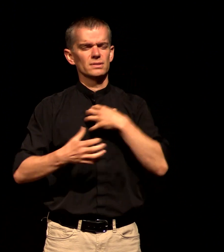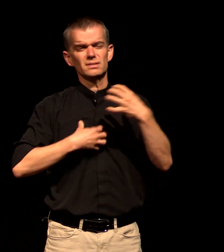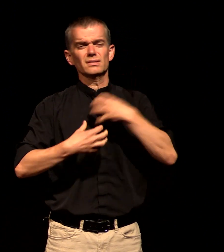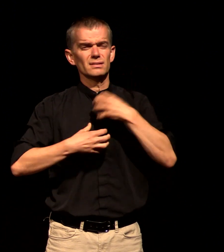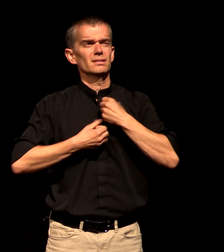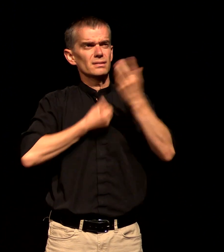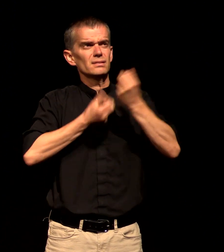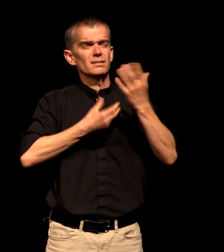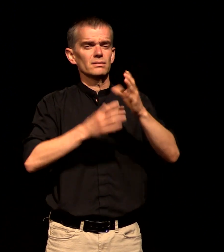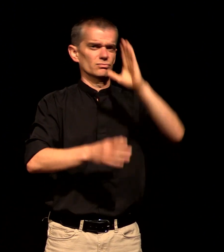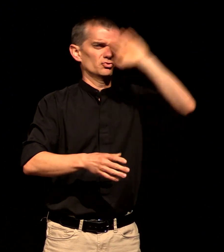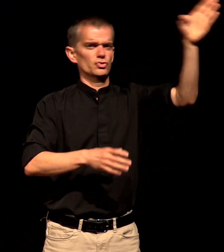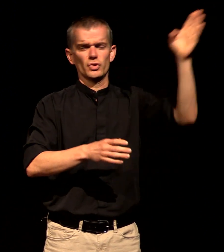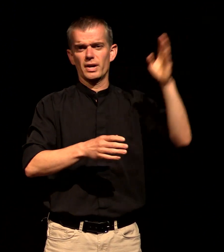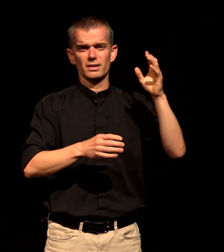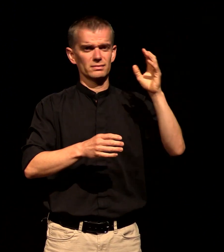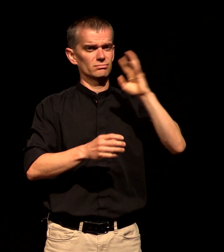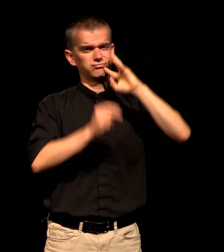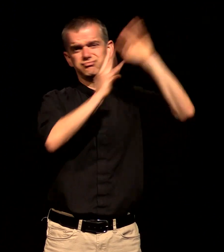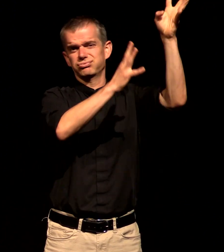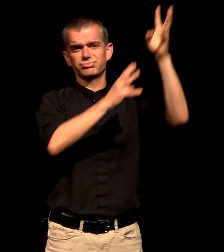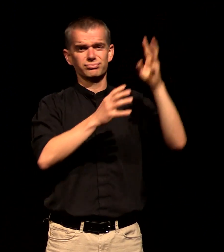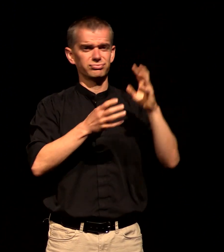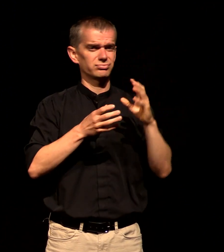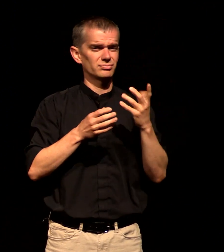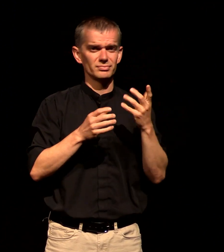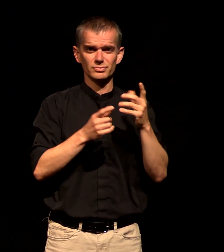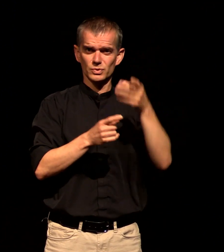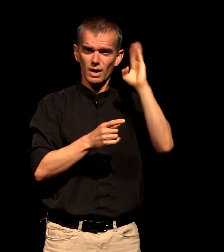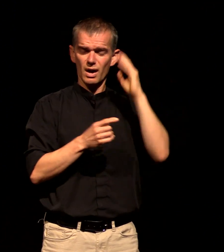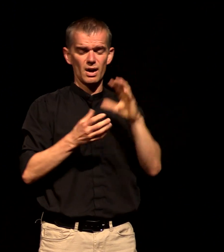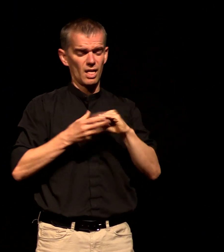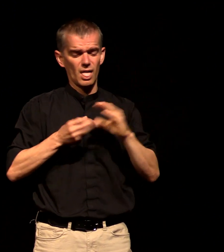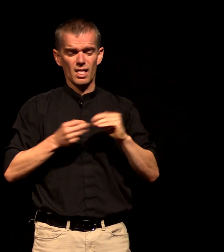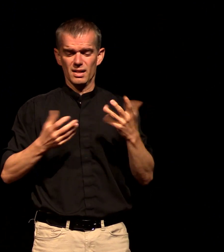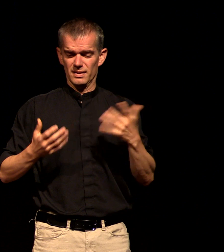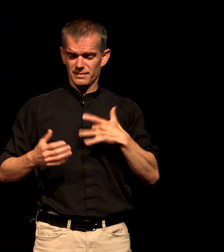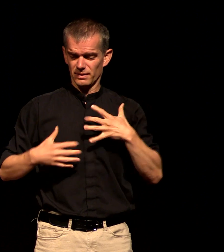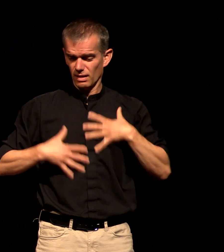heard his unedited complaint, it seems as though he's already in